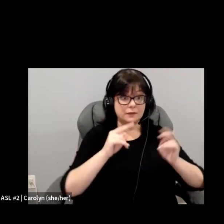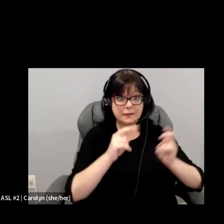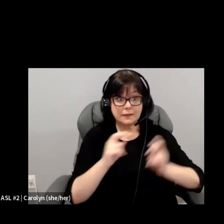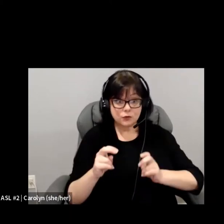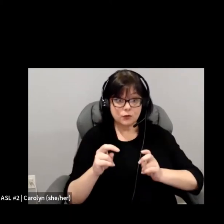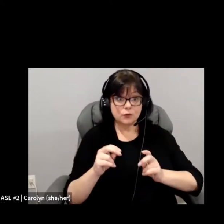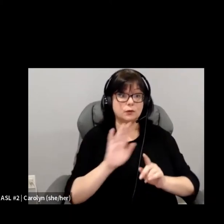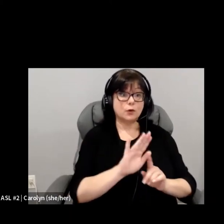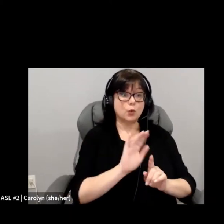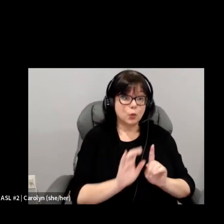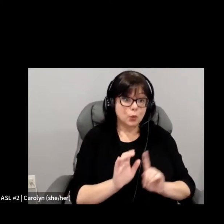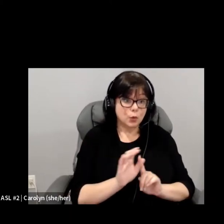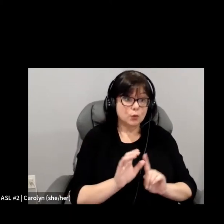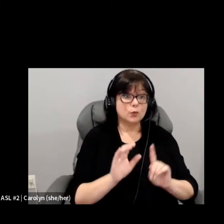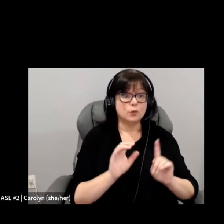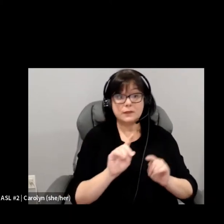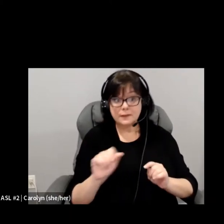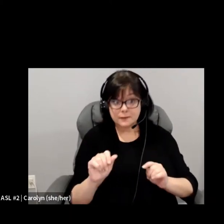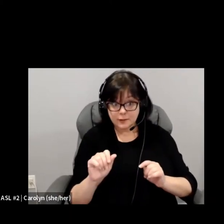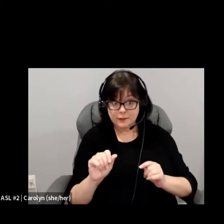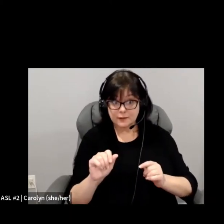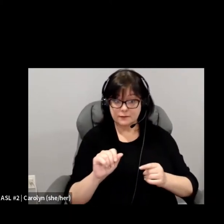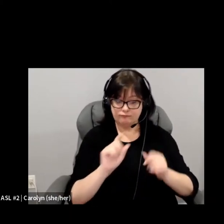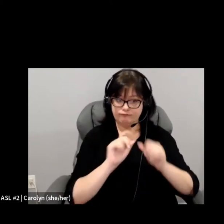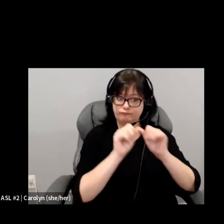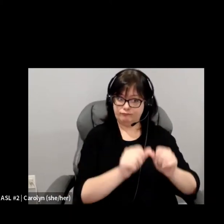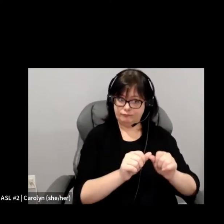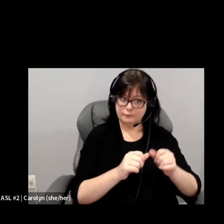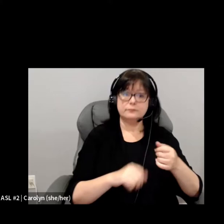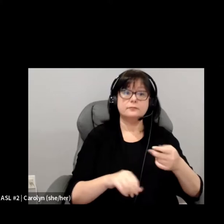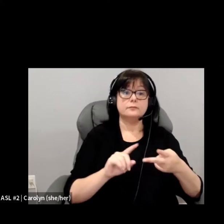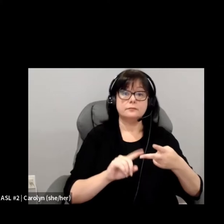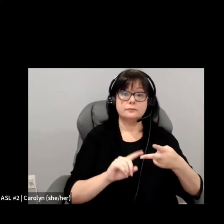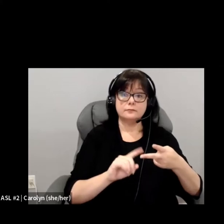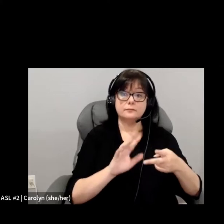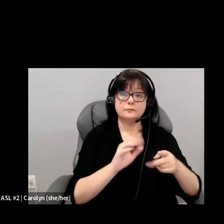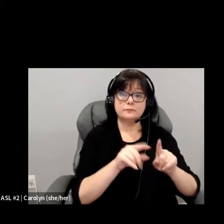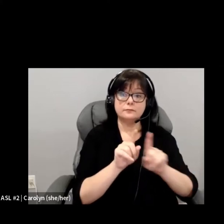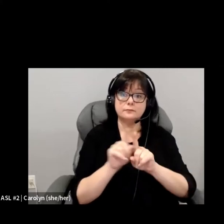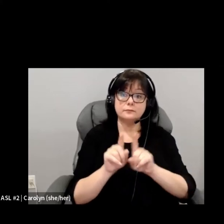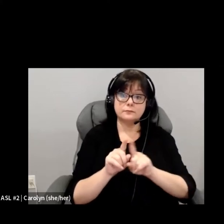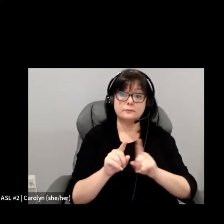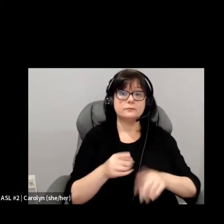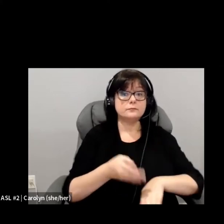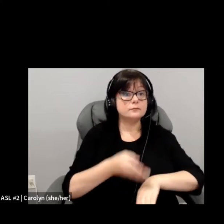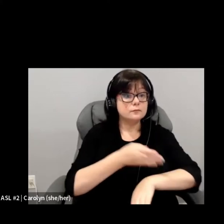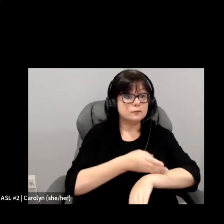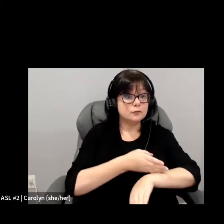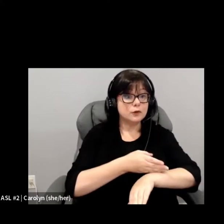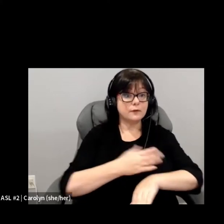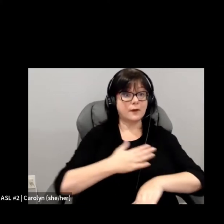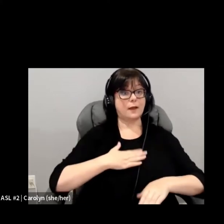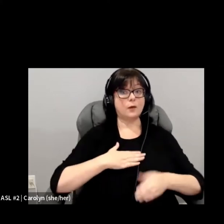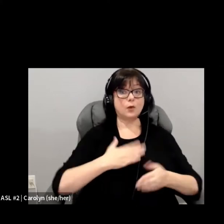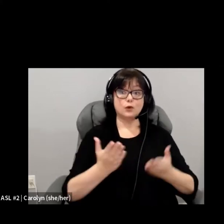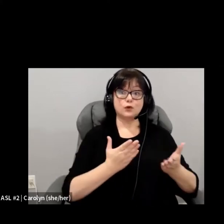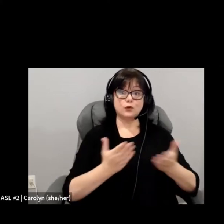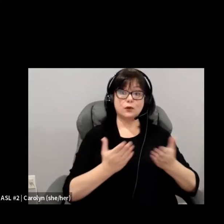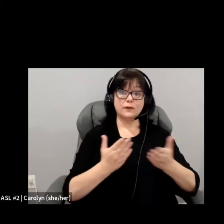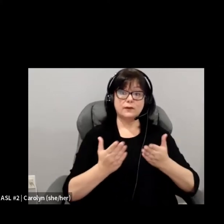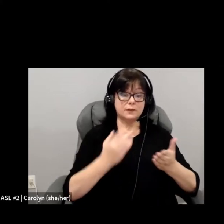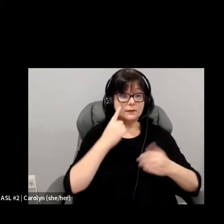AND TWO, IMPROVE ARCH'S SERVICES TO INDIGENOUS PERSONS WITH DISABILITIES, AND LASTLY, UNDERSTAND